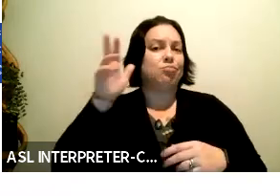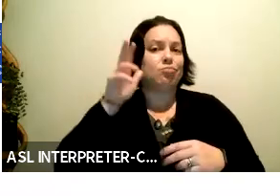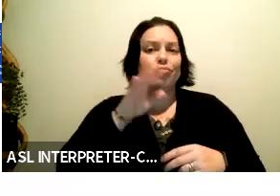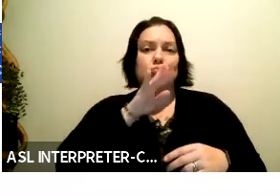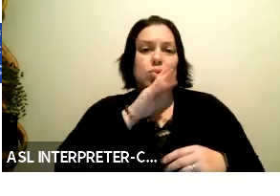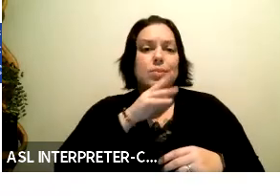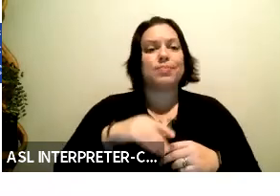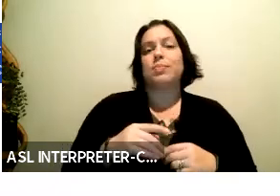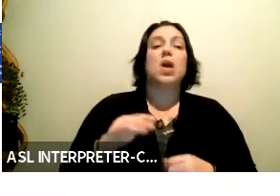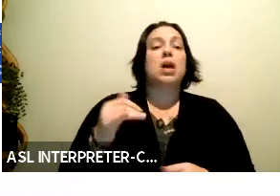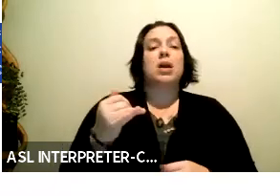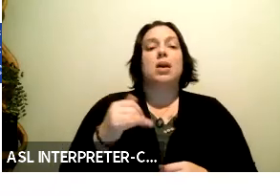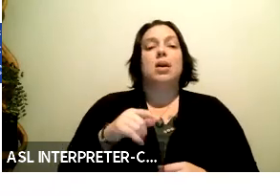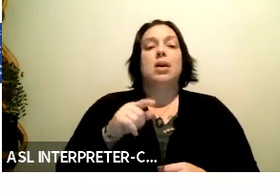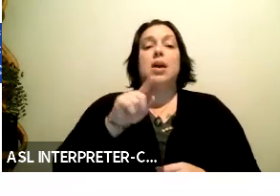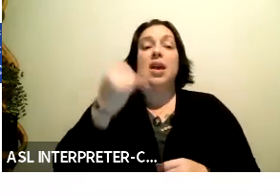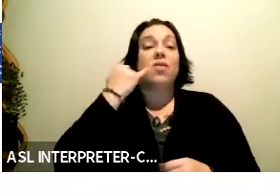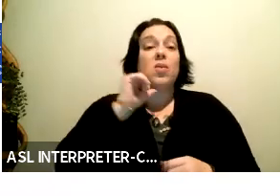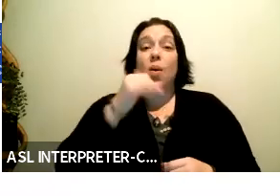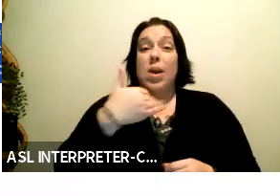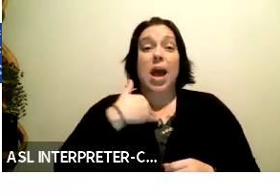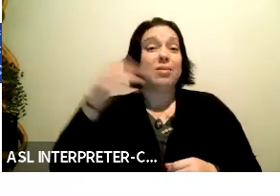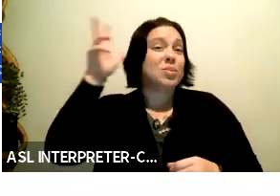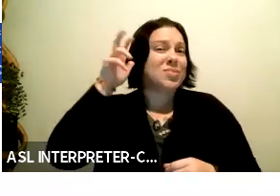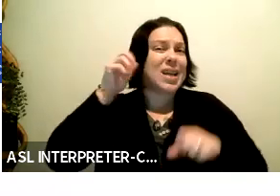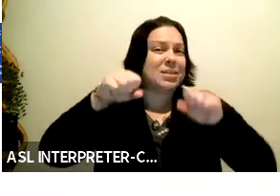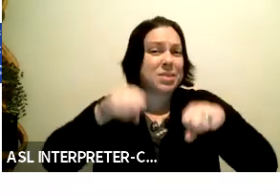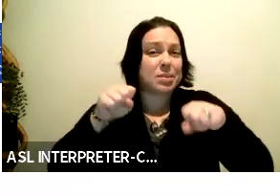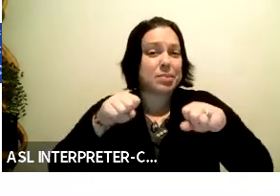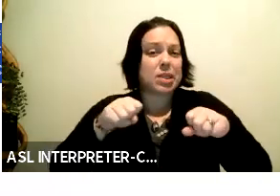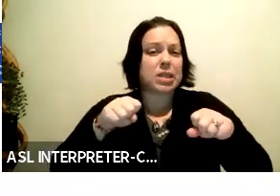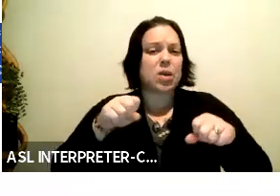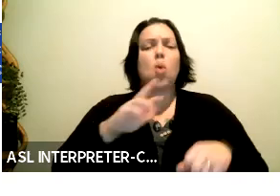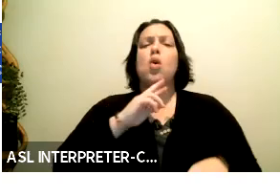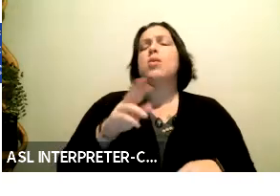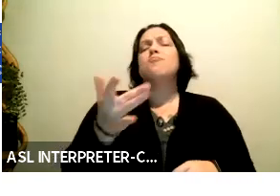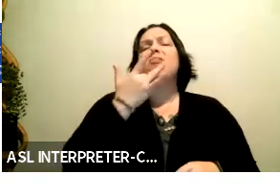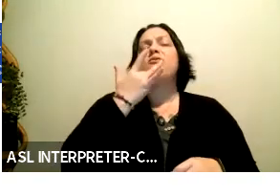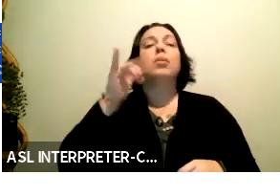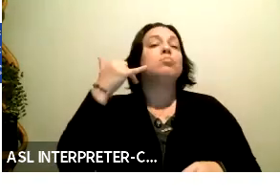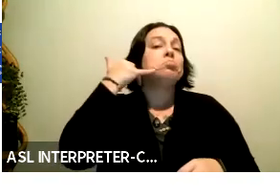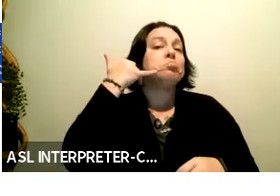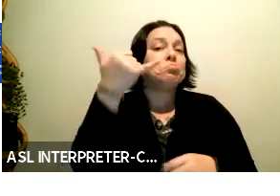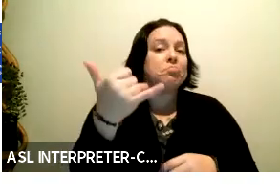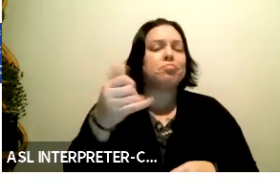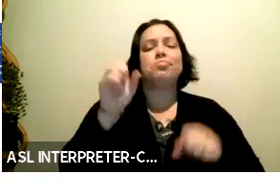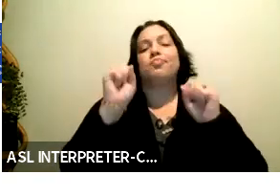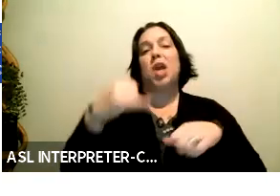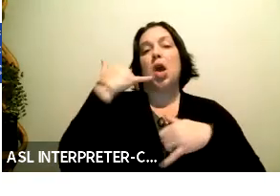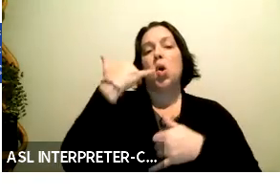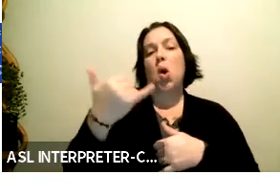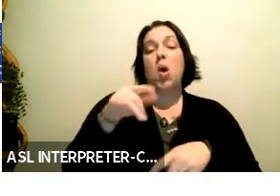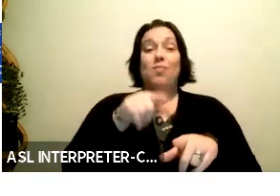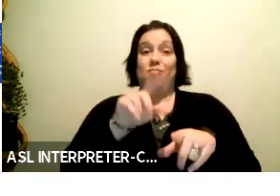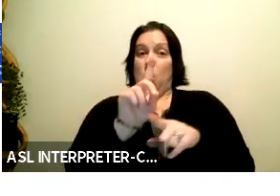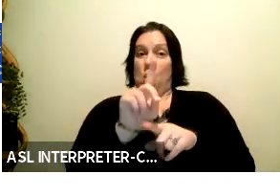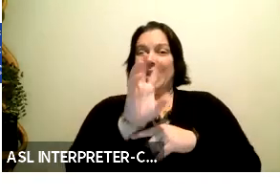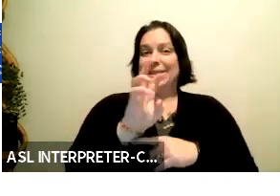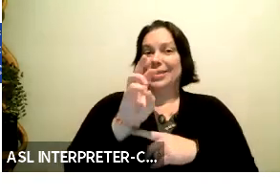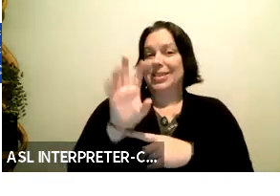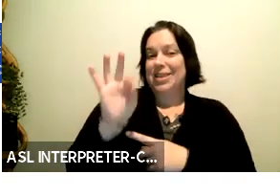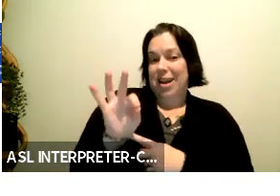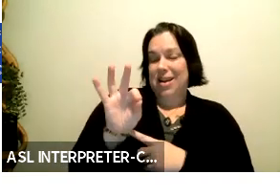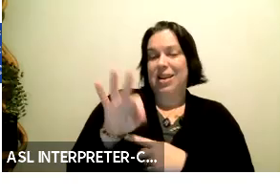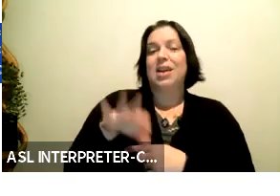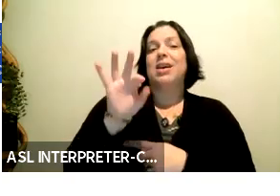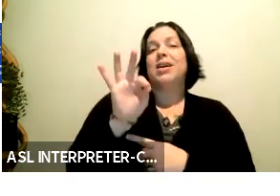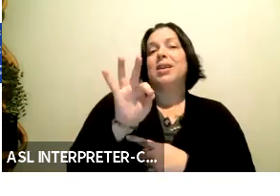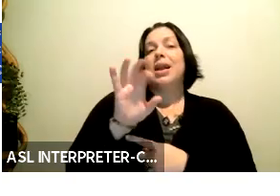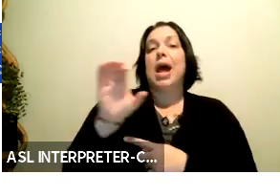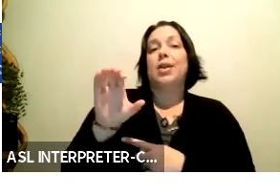do not have sound capabilities on your computer or prefer to listen by phone, you can dial 1 669 900